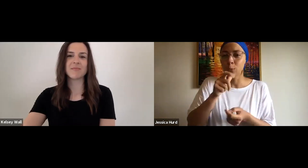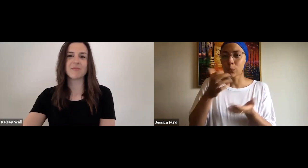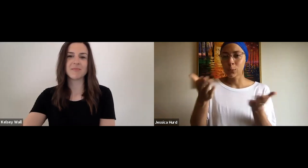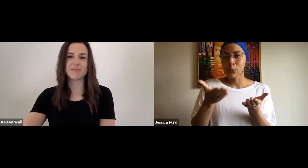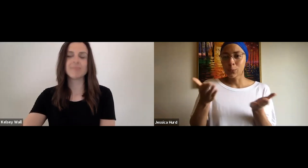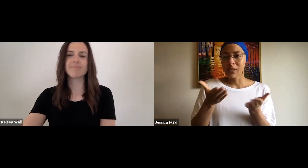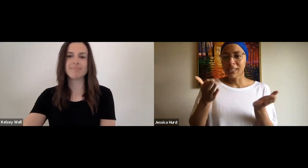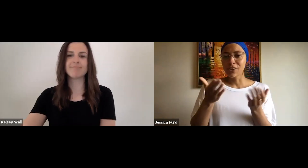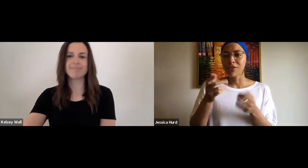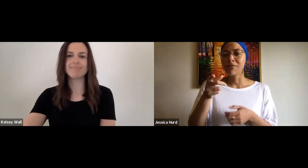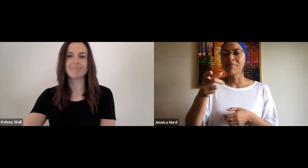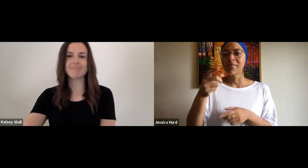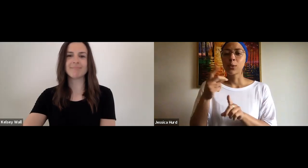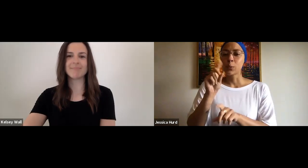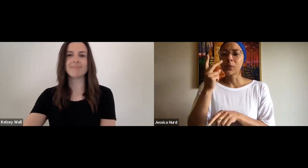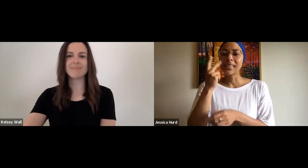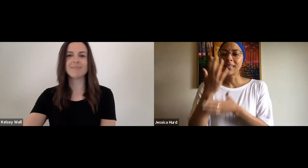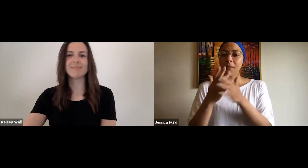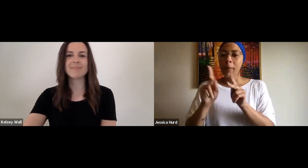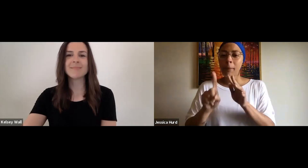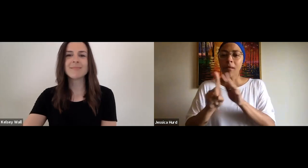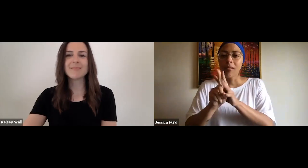and be able to join and talk to you as alumni today.